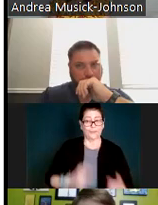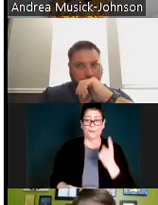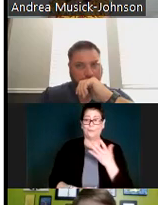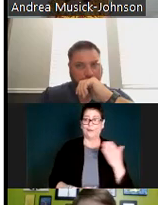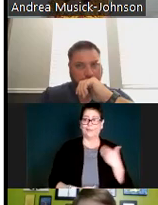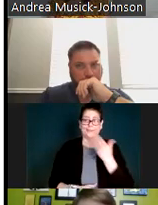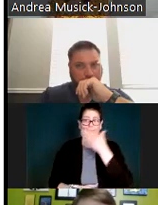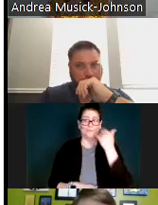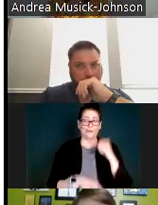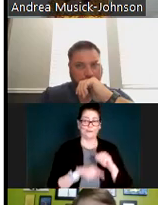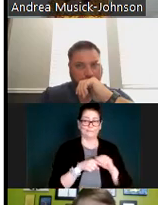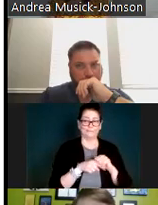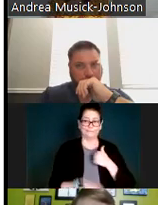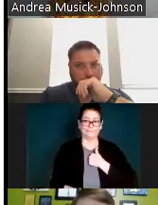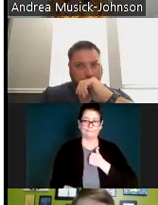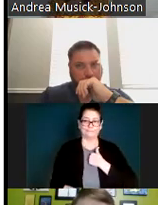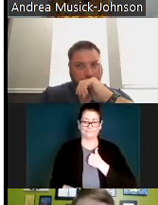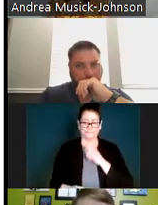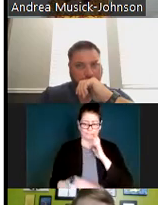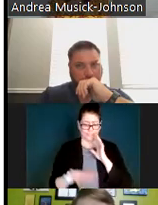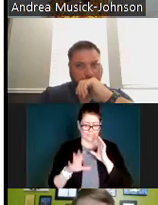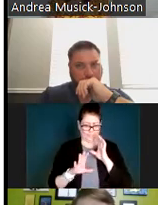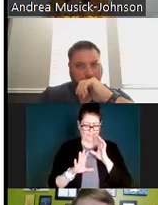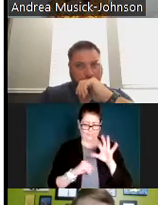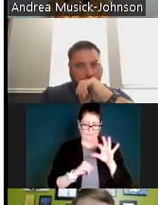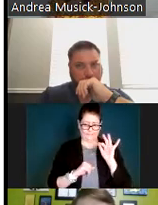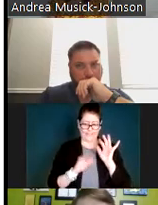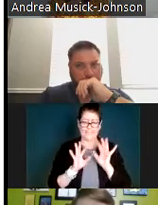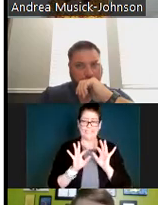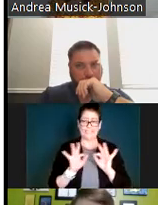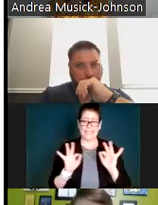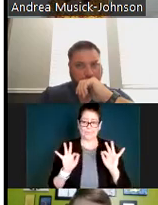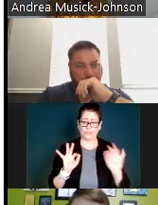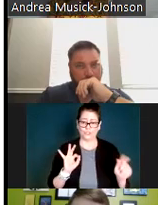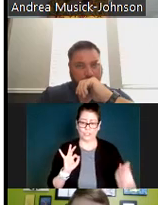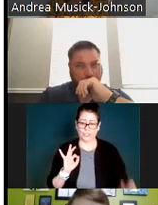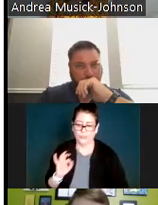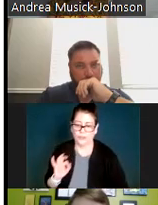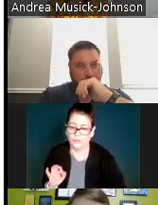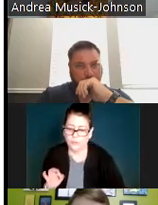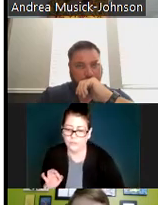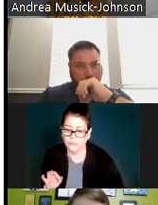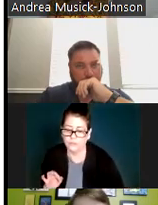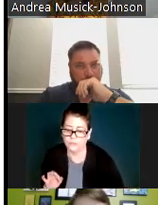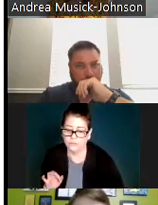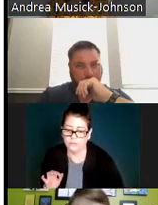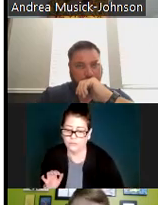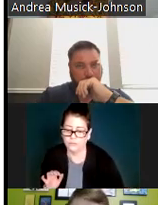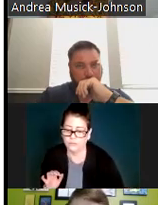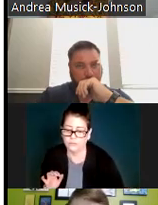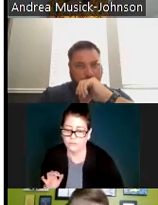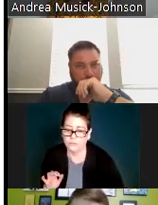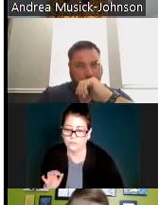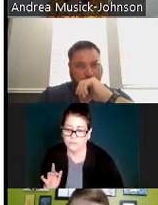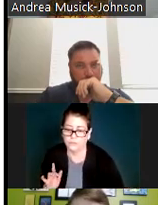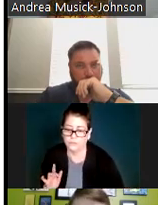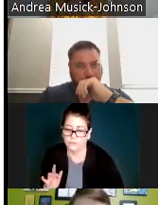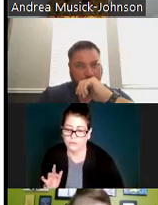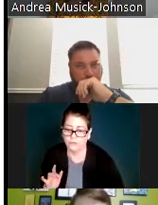I'm going to get you in here. Alright, if Lucia and Hannah can